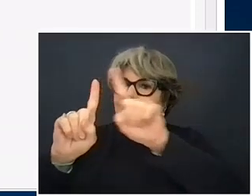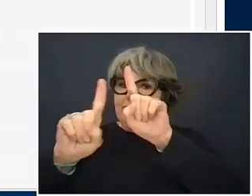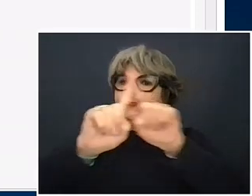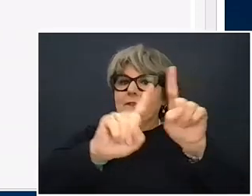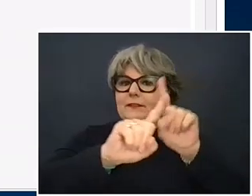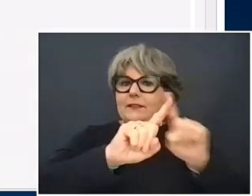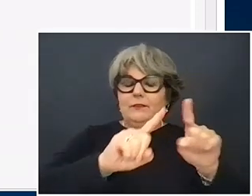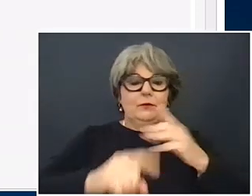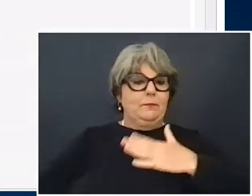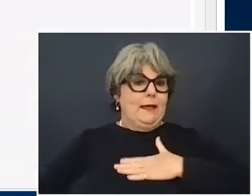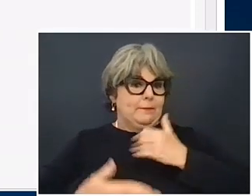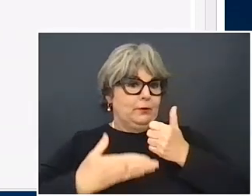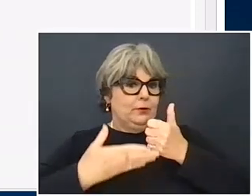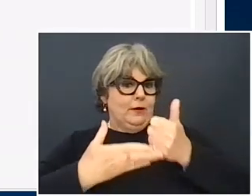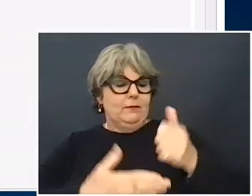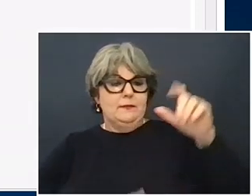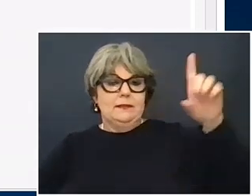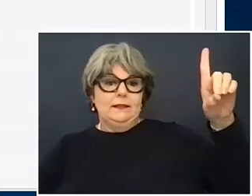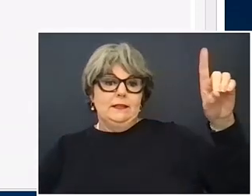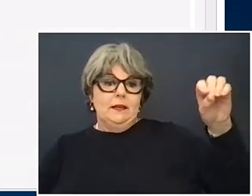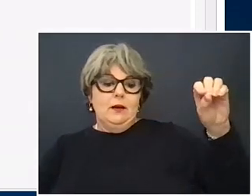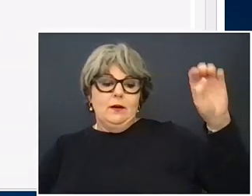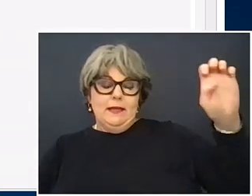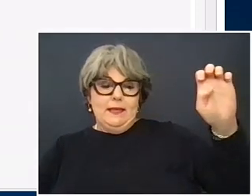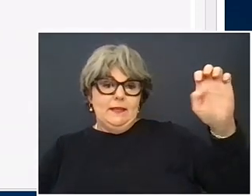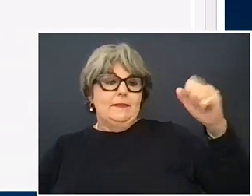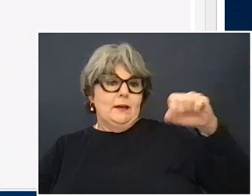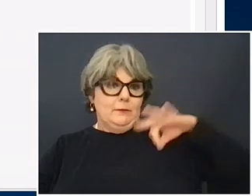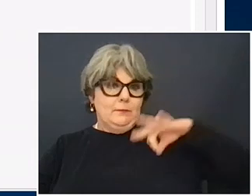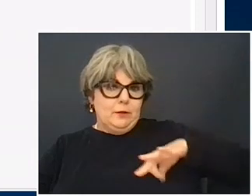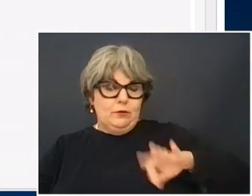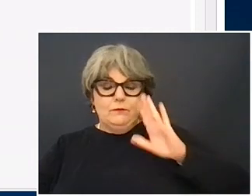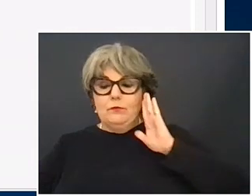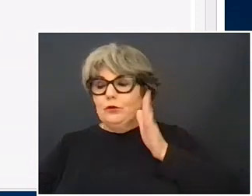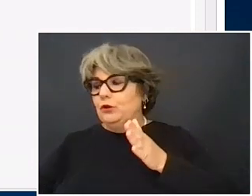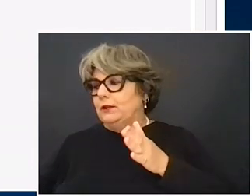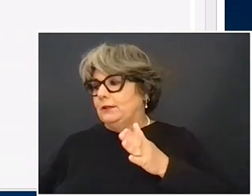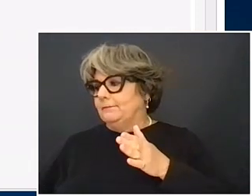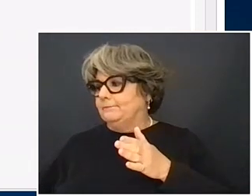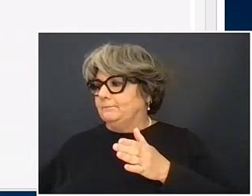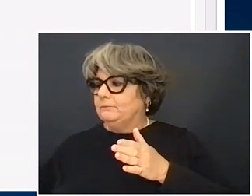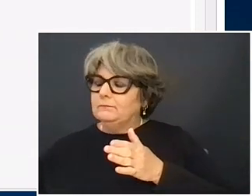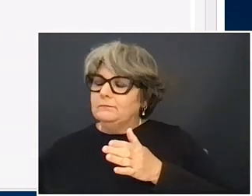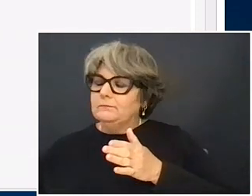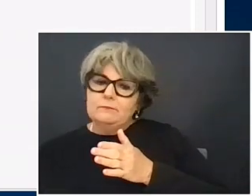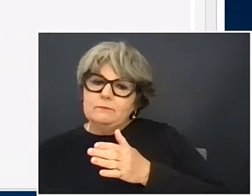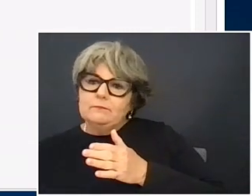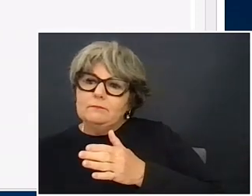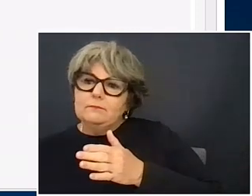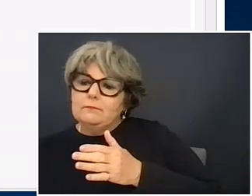Department do in a way that could be useful. I don't think there'd be a problem in saying here's where those materials